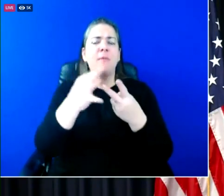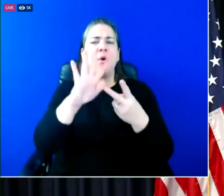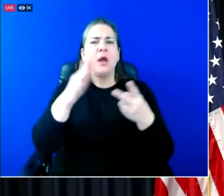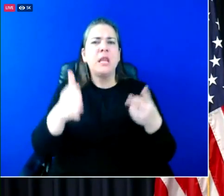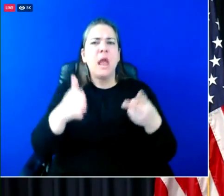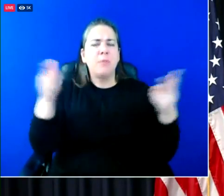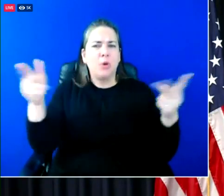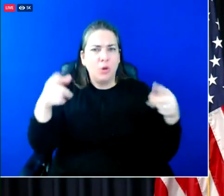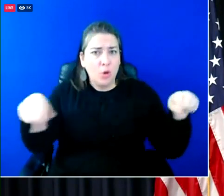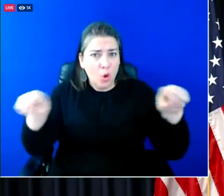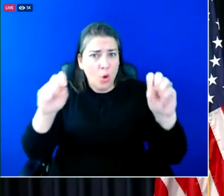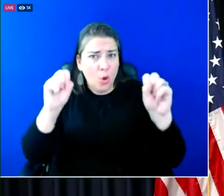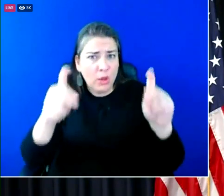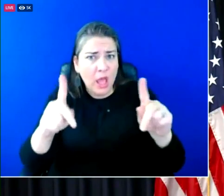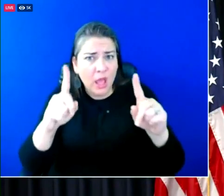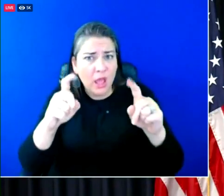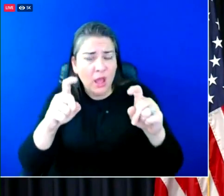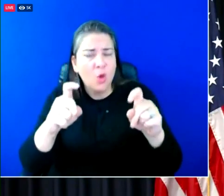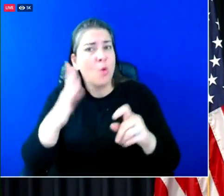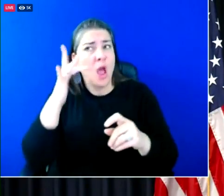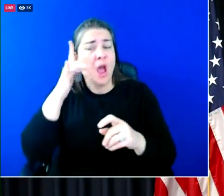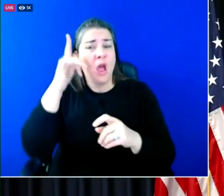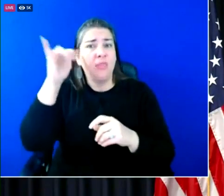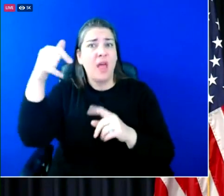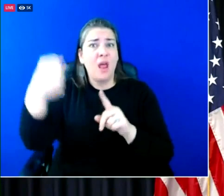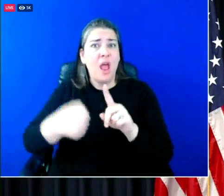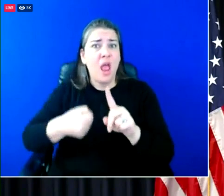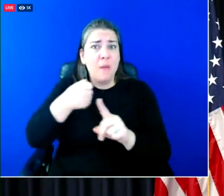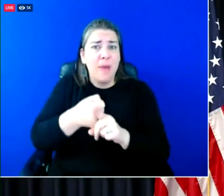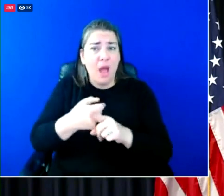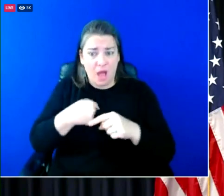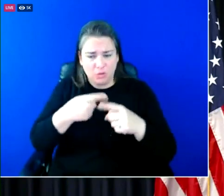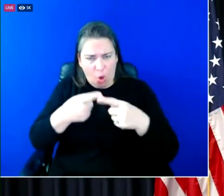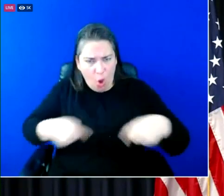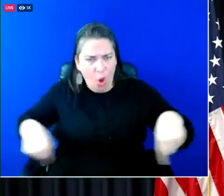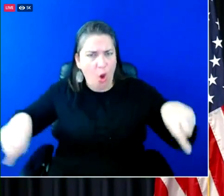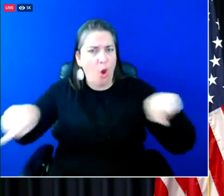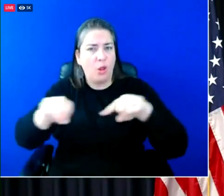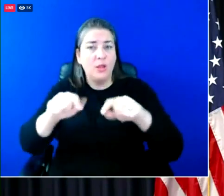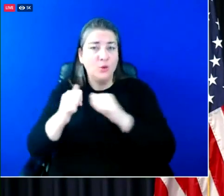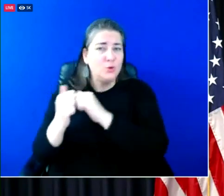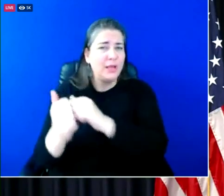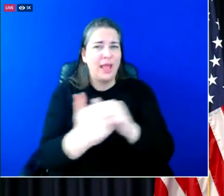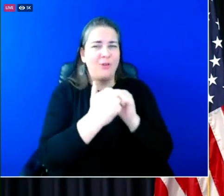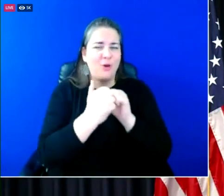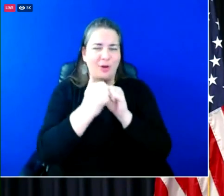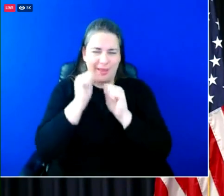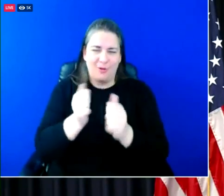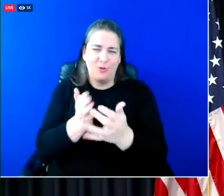that impacts us all. And together. We'll certainly get through with this. No, thank you, Governor.